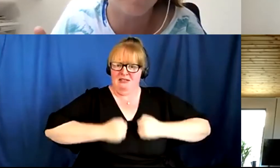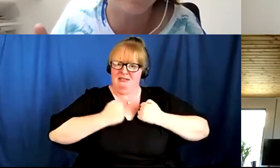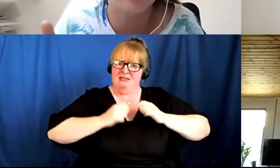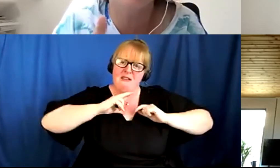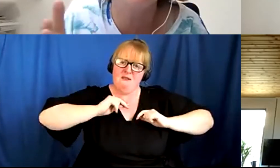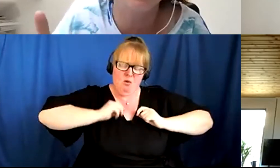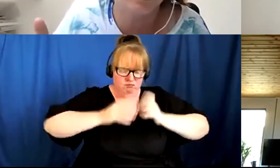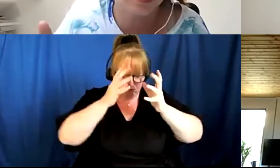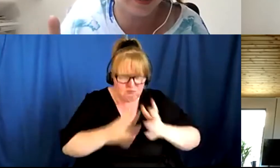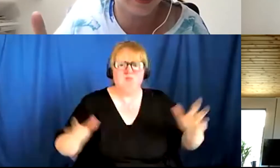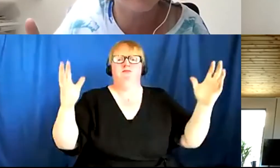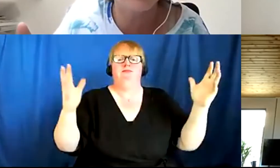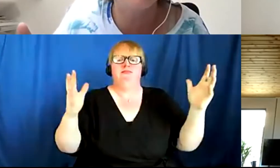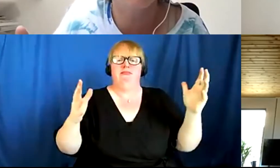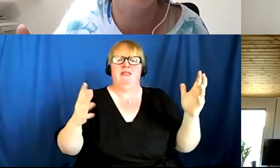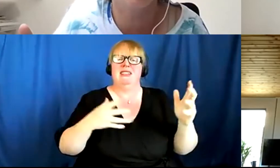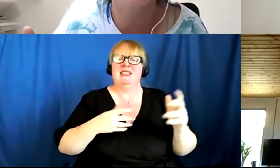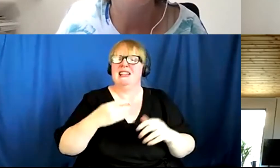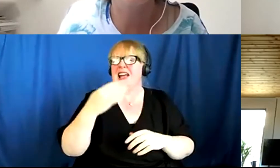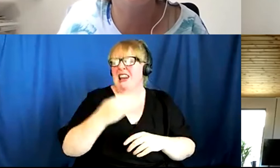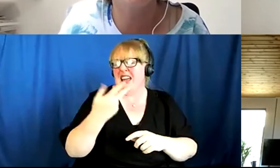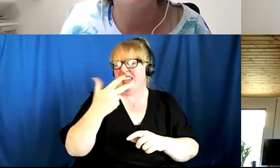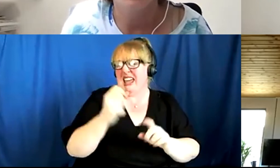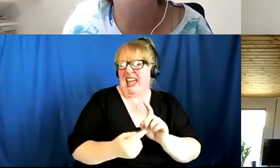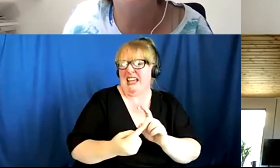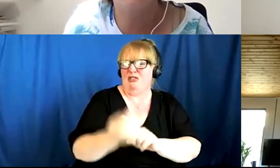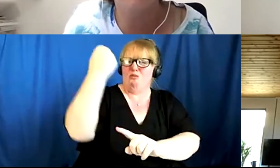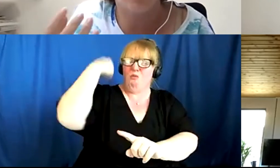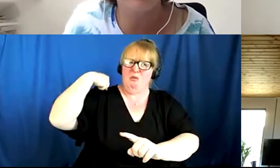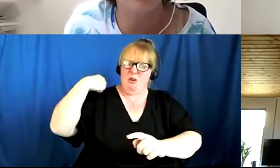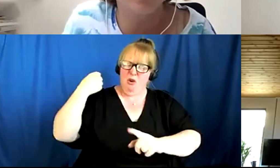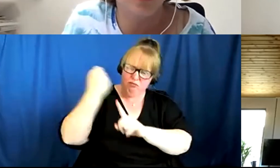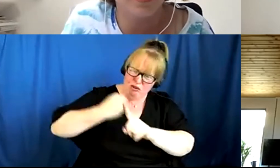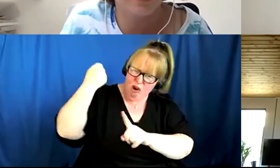solidarity protests in like 1980s in Poland. So, you know, I think that art also has that